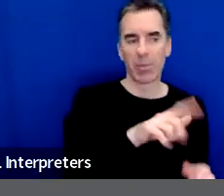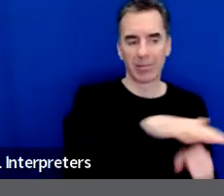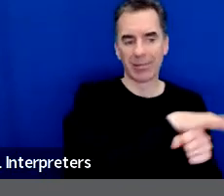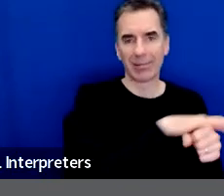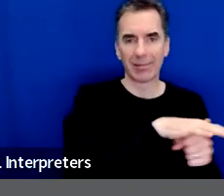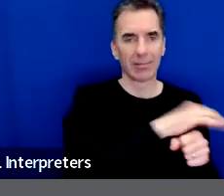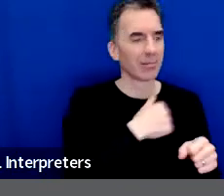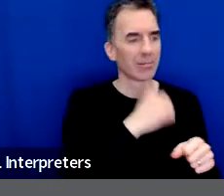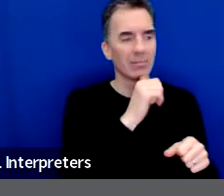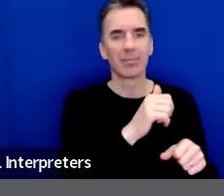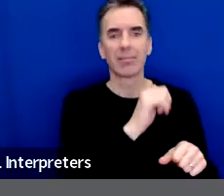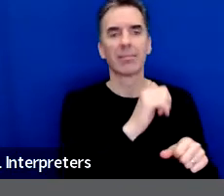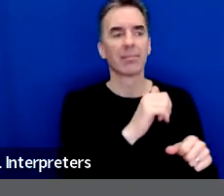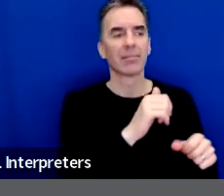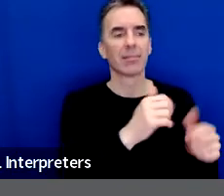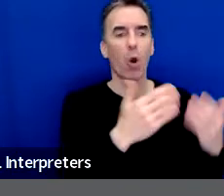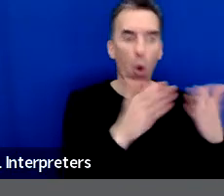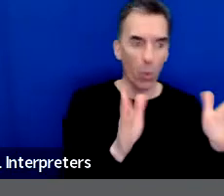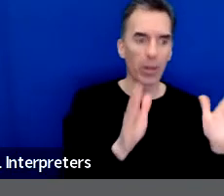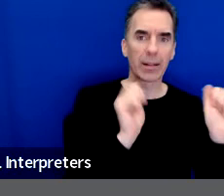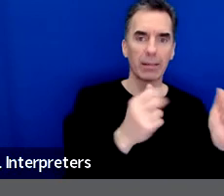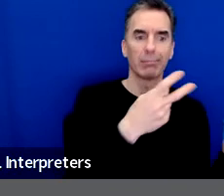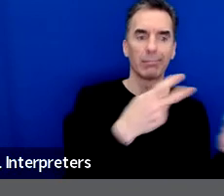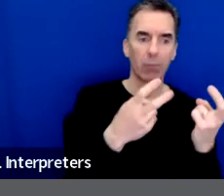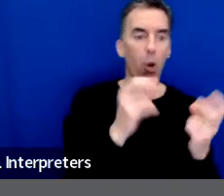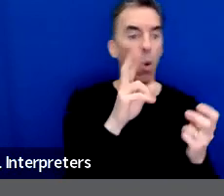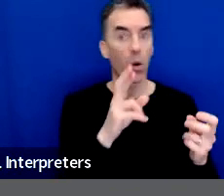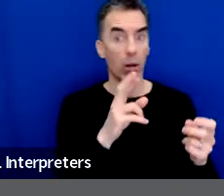Sometimes it's an issue on the vendors and so it's how it helps